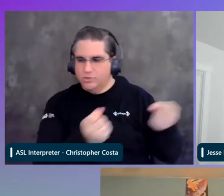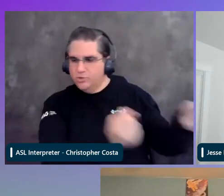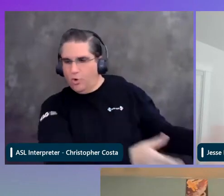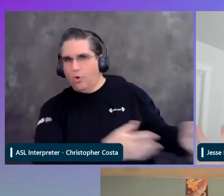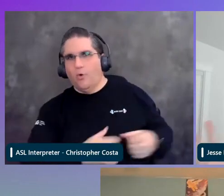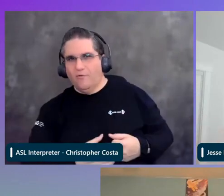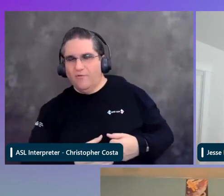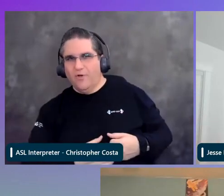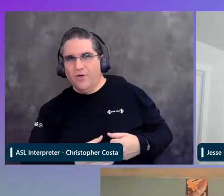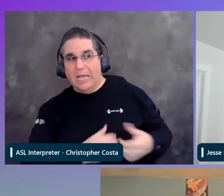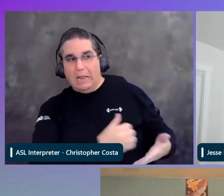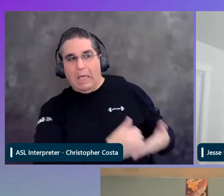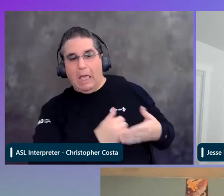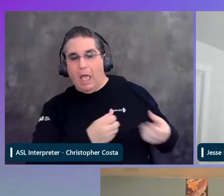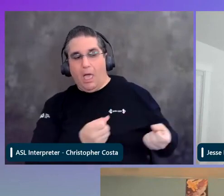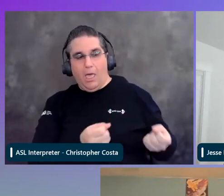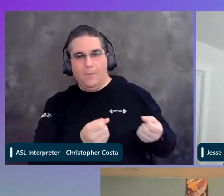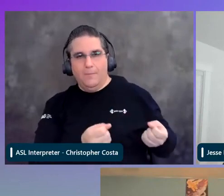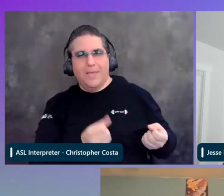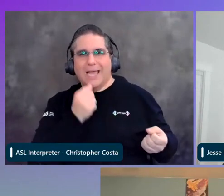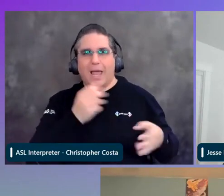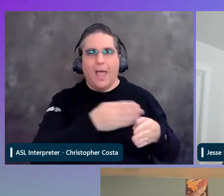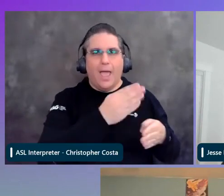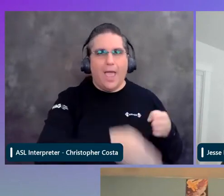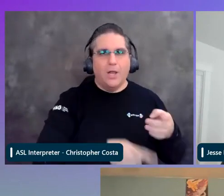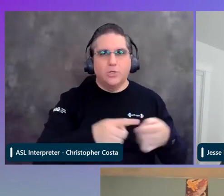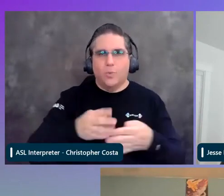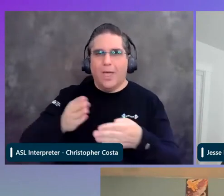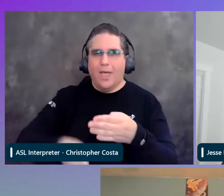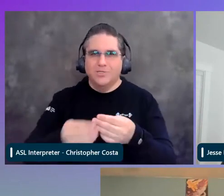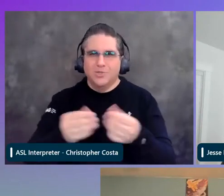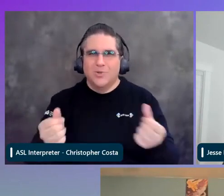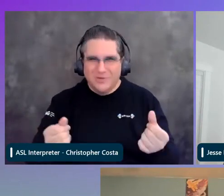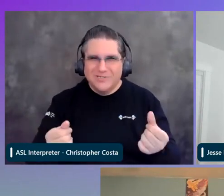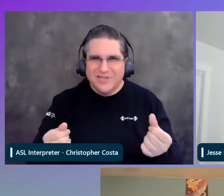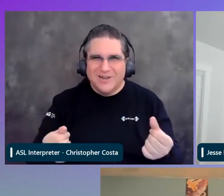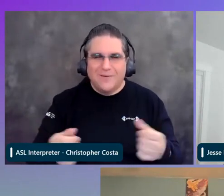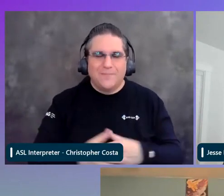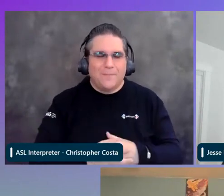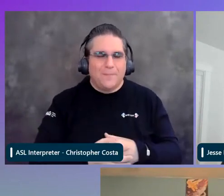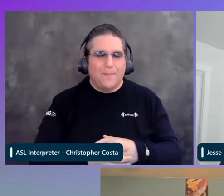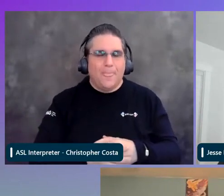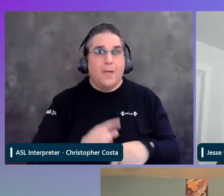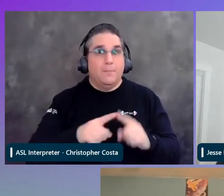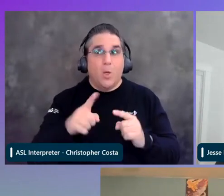branded terms. But as far as like devs that are just getting